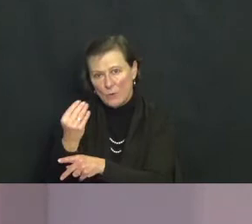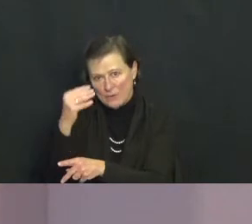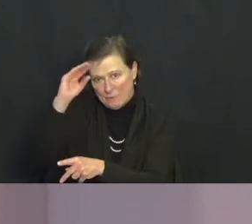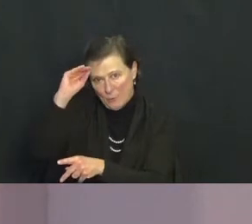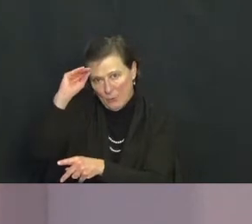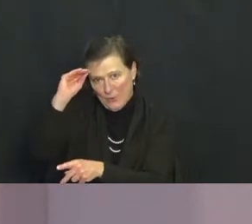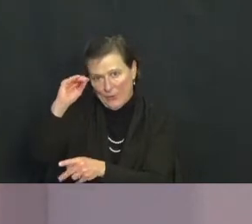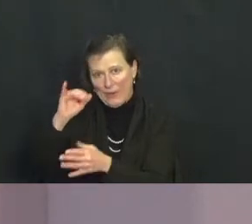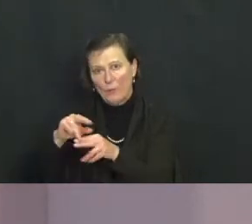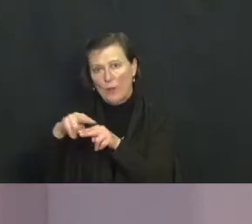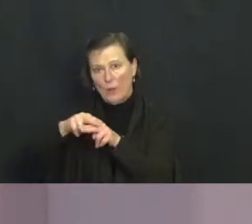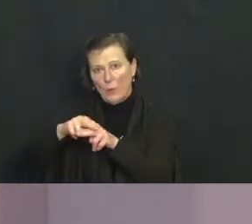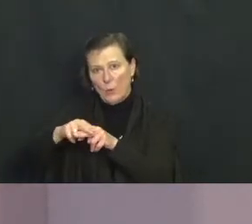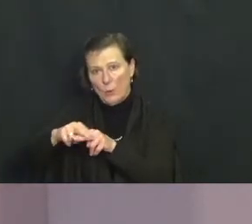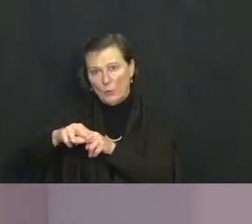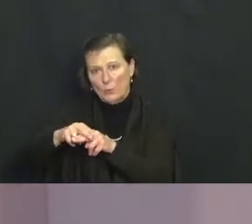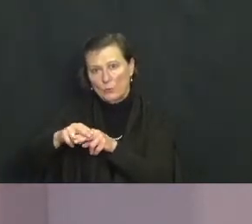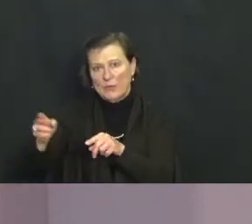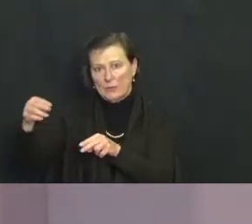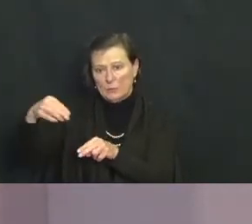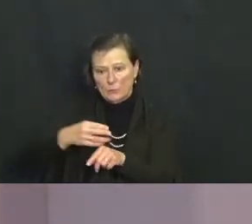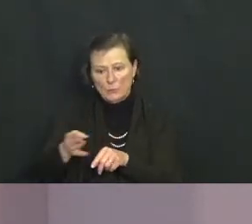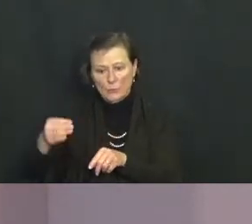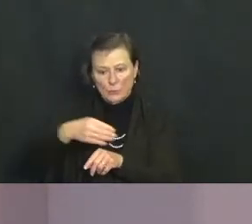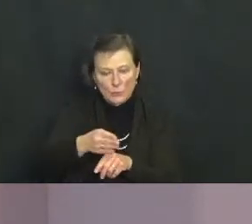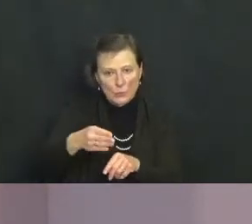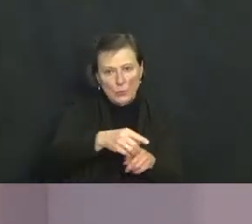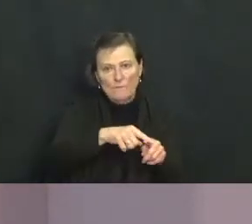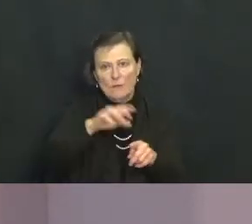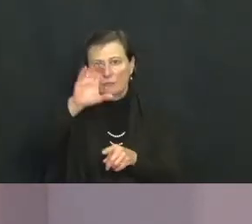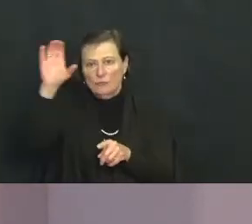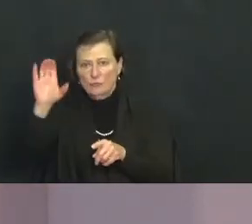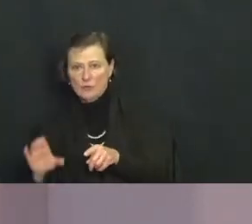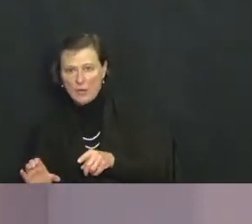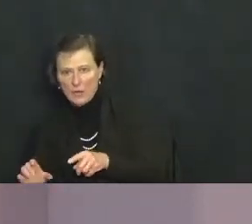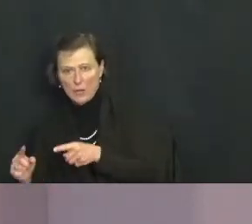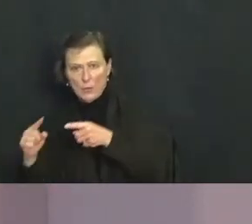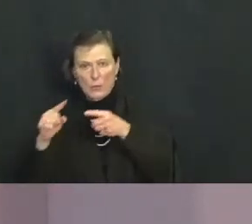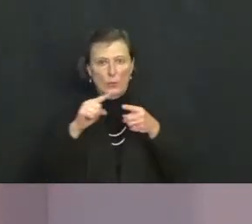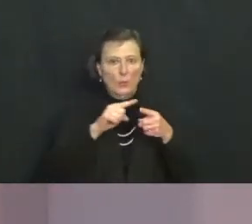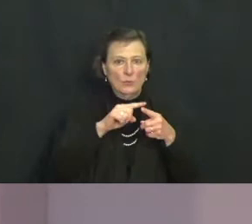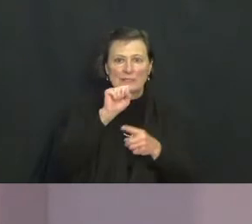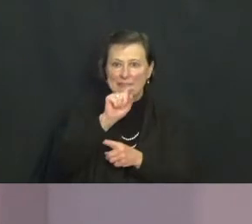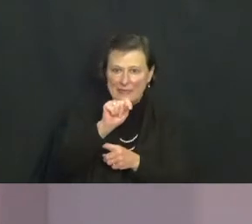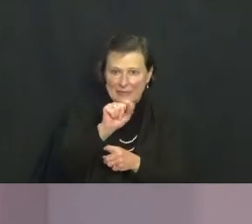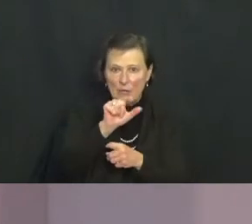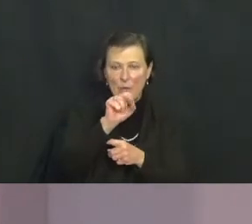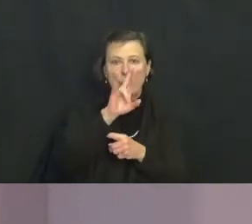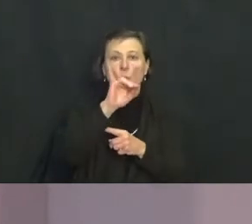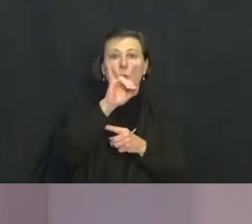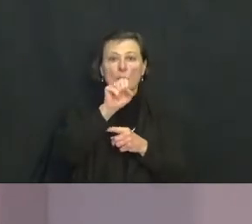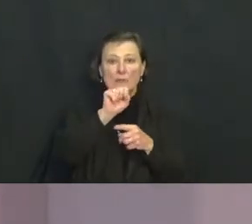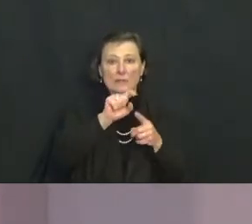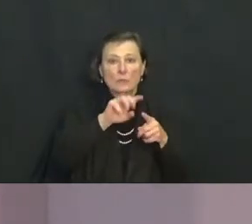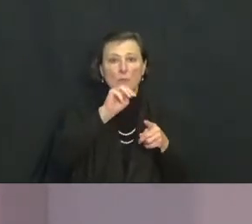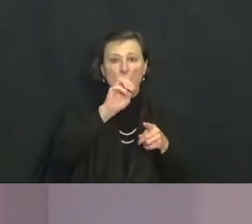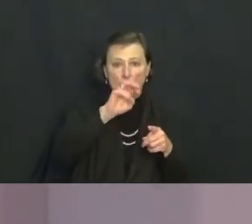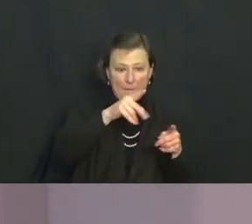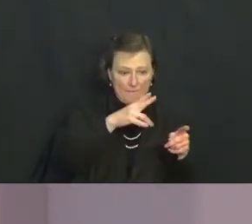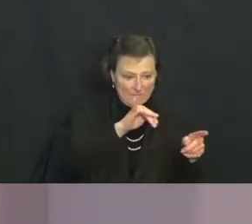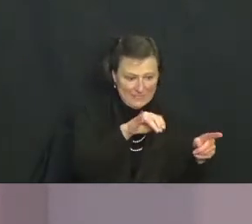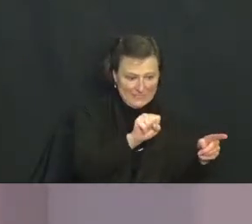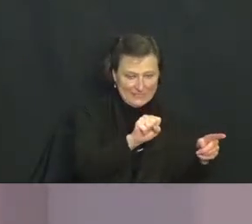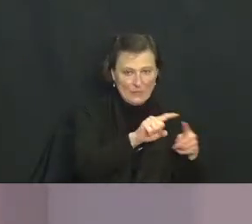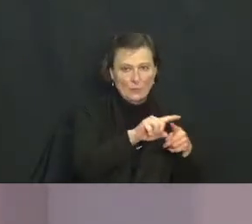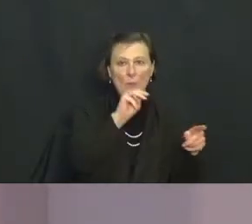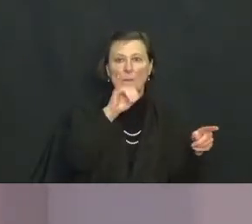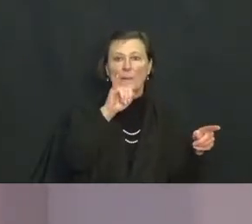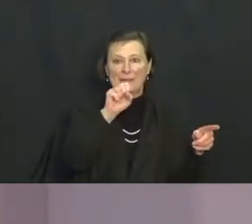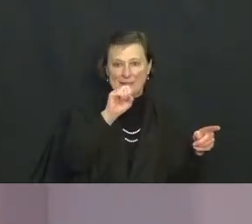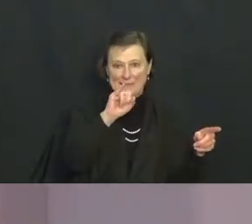the reverse of the Blues Highway from Chicago to St. Louis to Memphis to Mississippi.